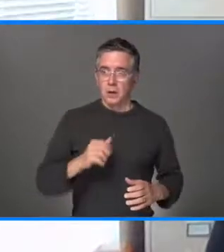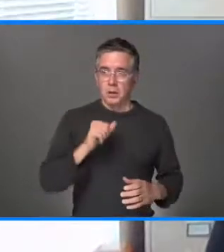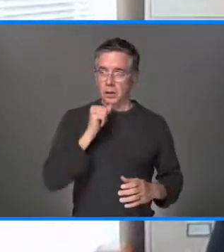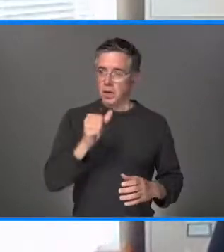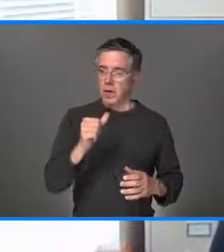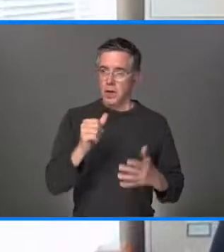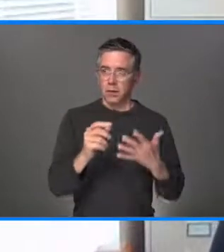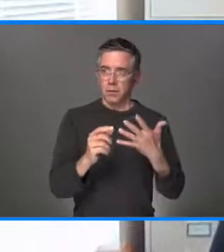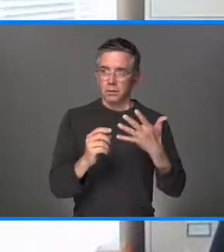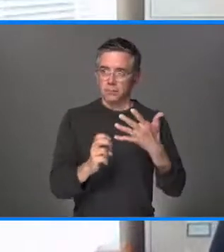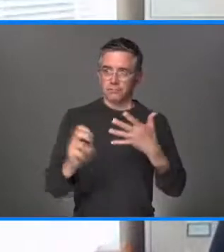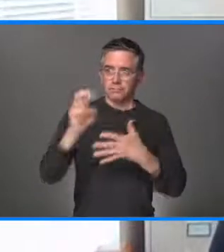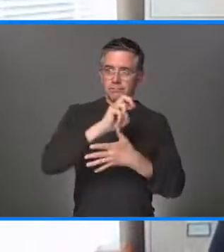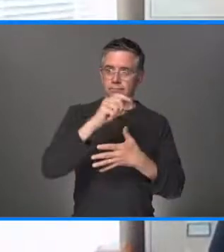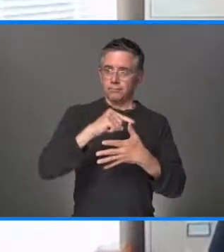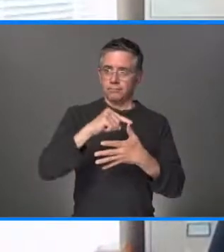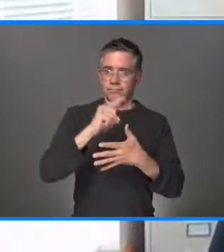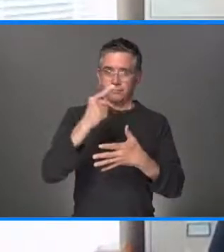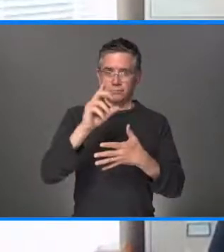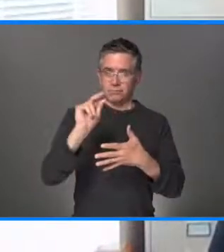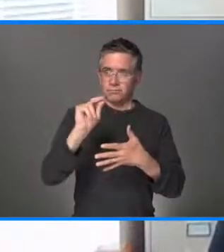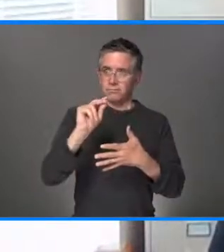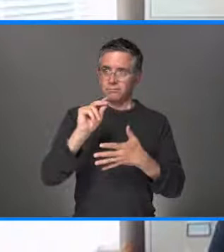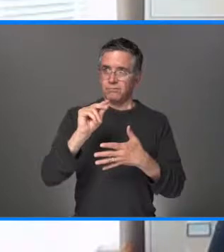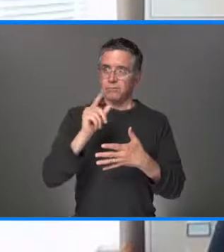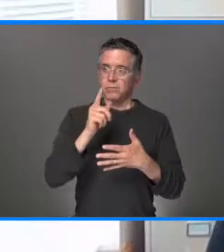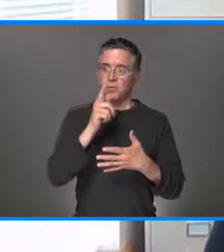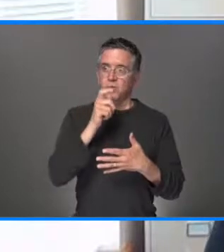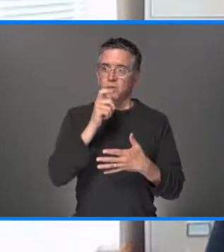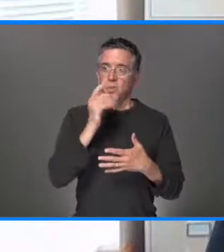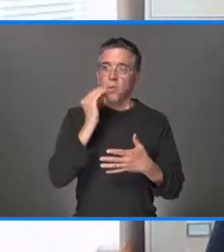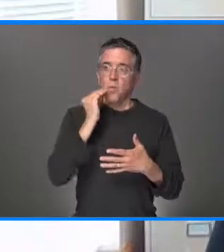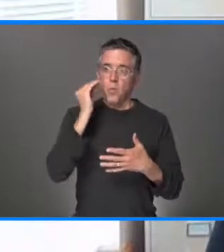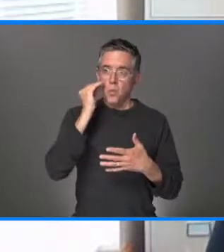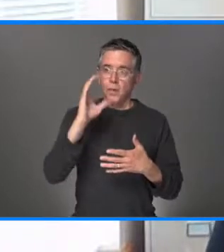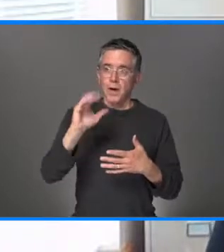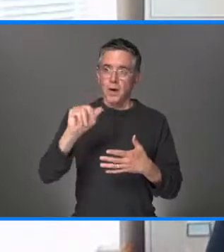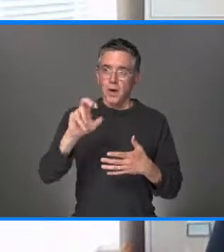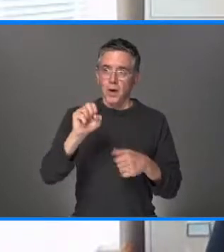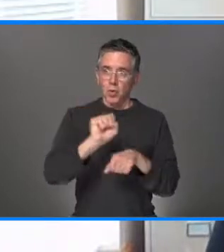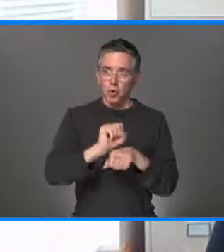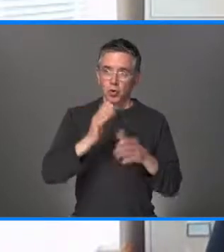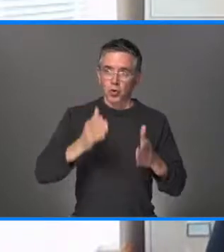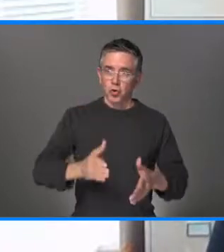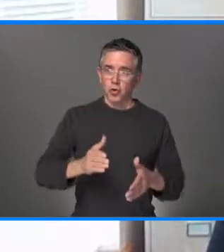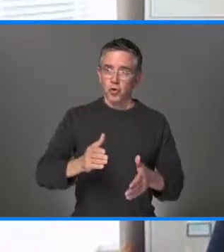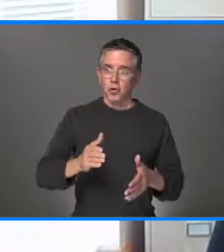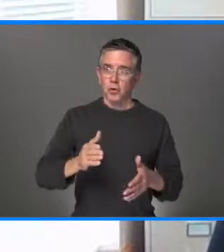The caregivers who come in to help them were 1A qualified providers.